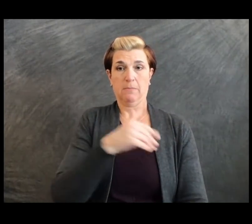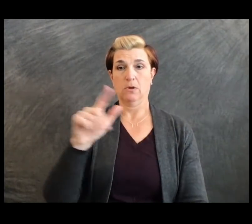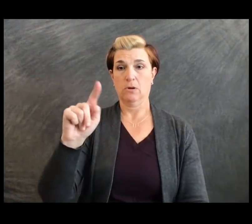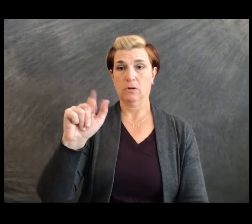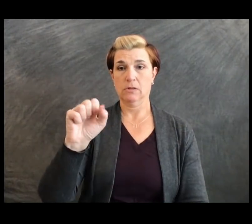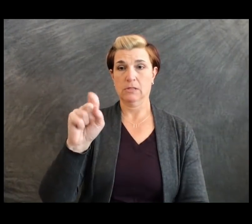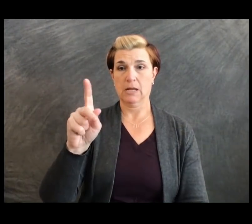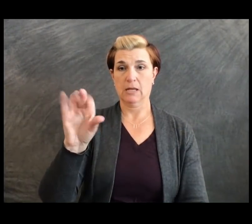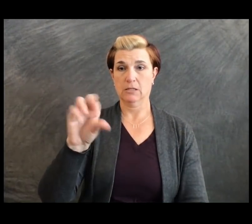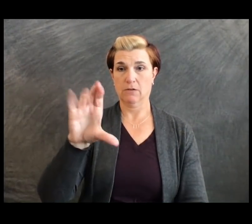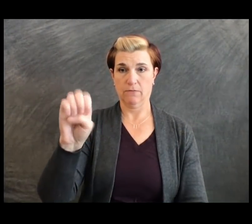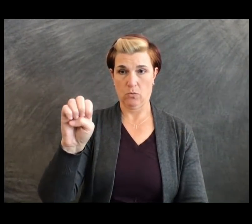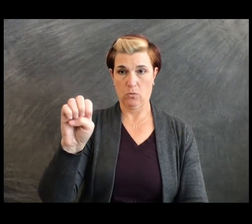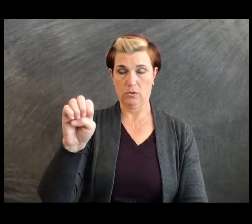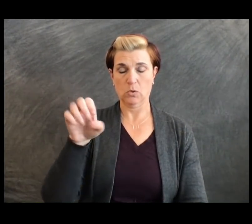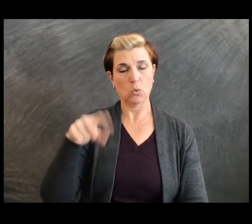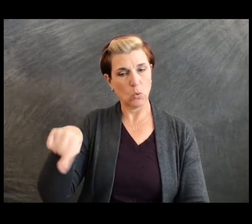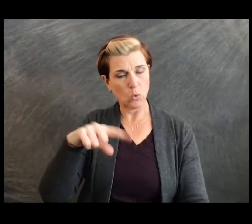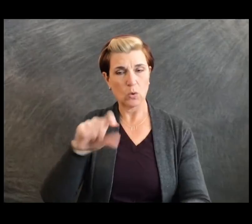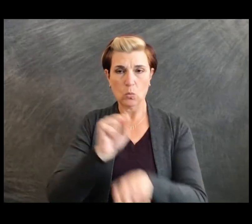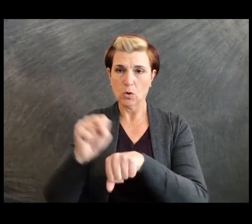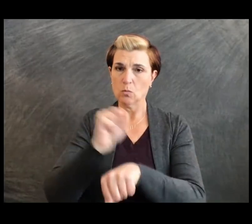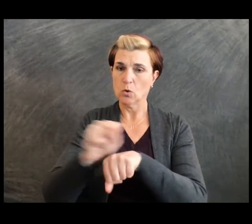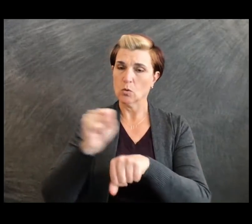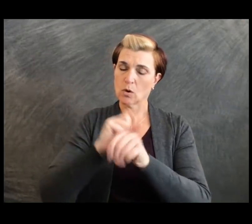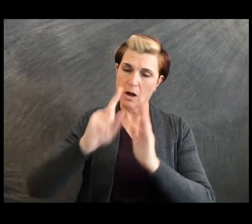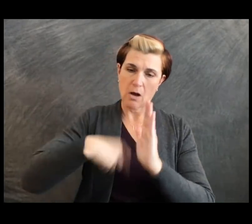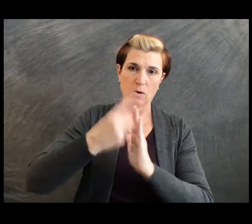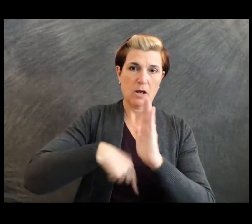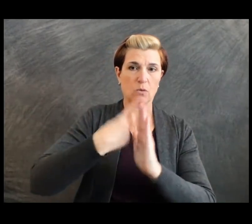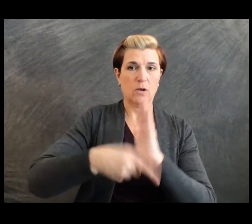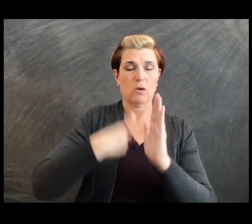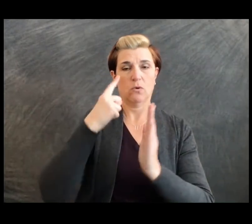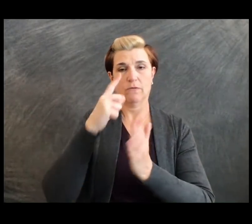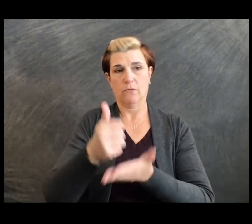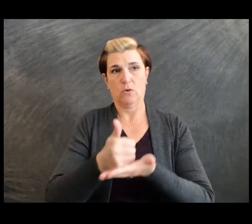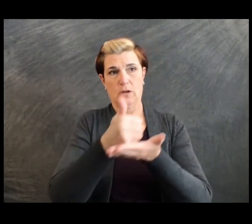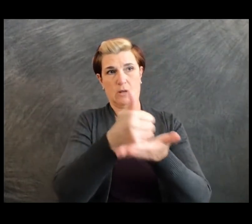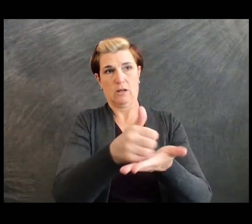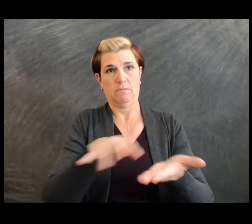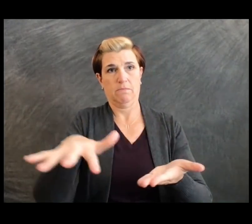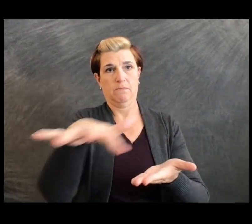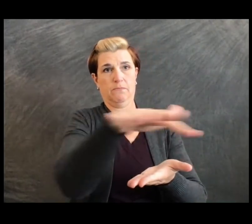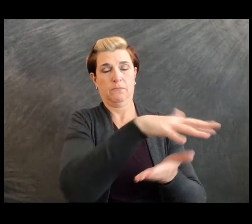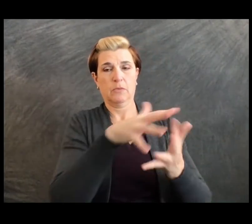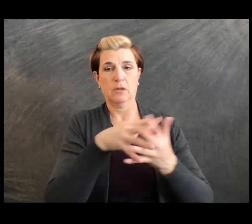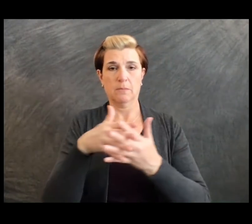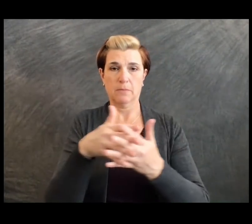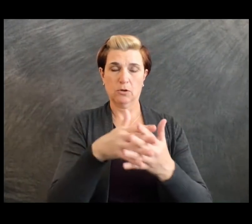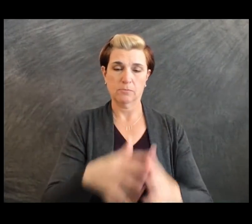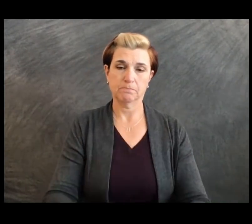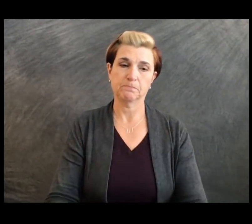fellow Americans you know part of the American Dream is having a home and